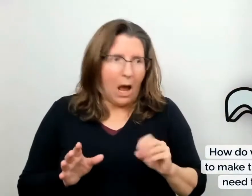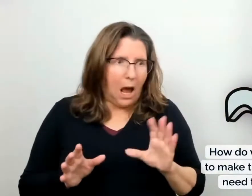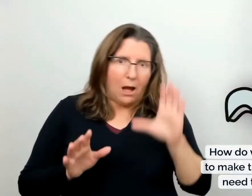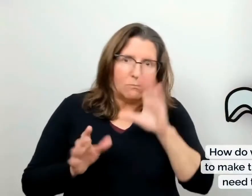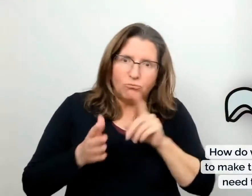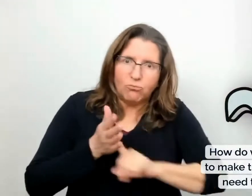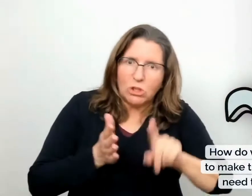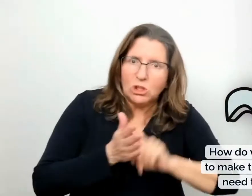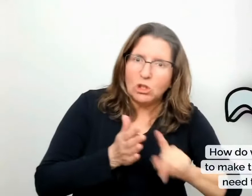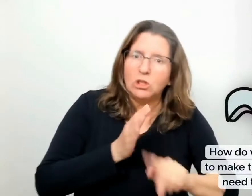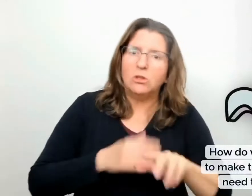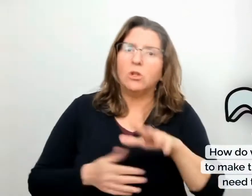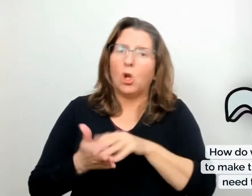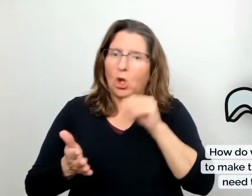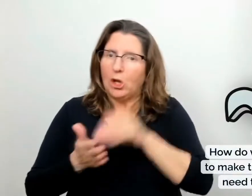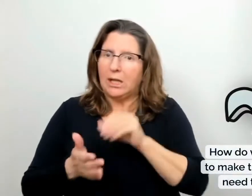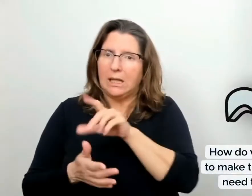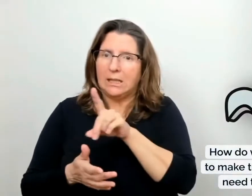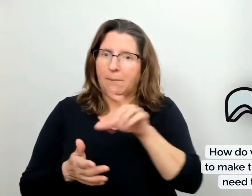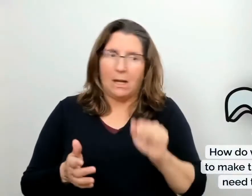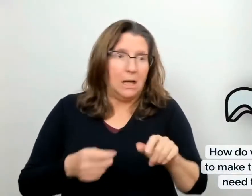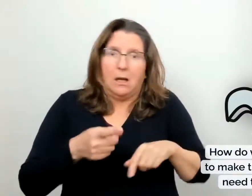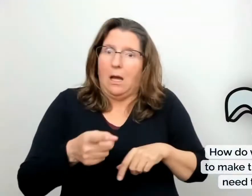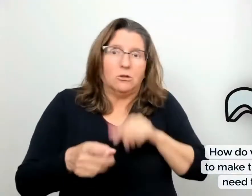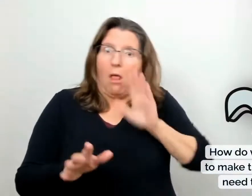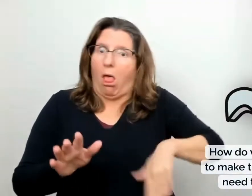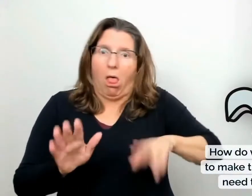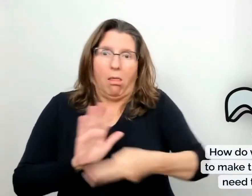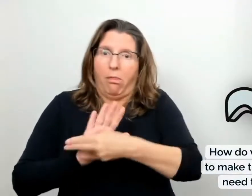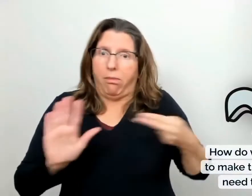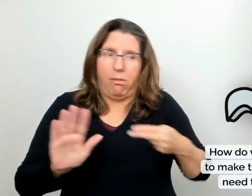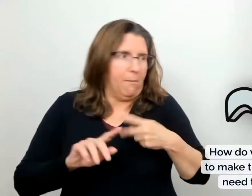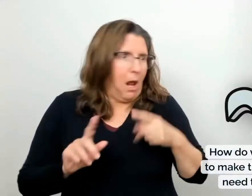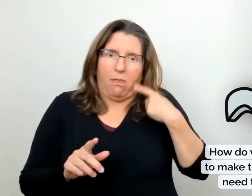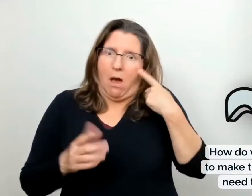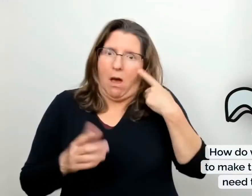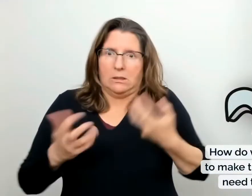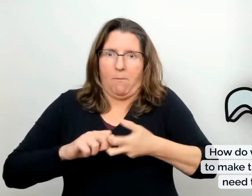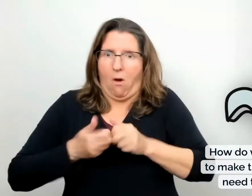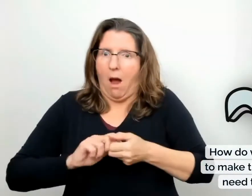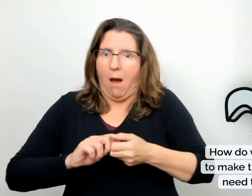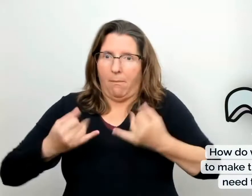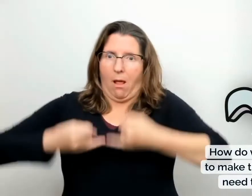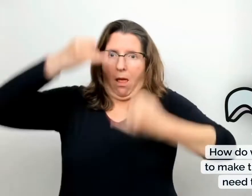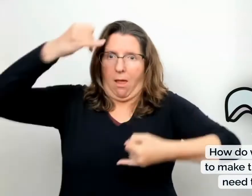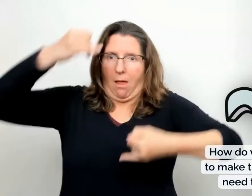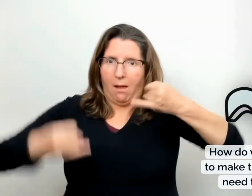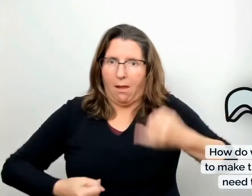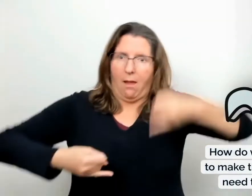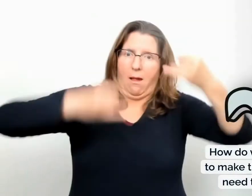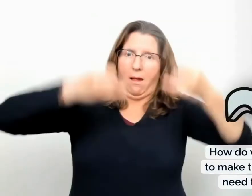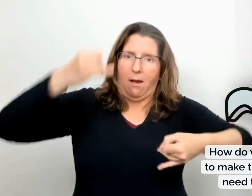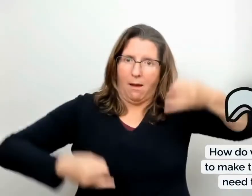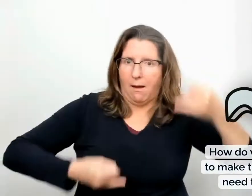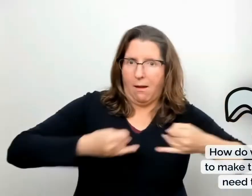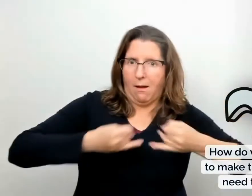She hadn't been coded with any official learning disability, but she told me what was going on,